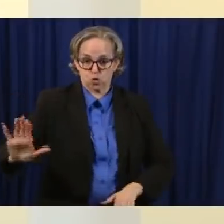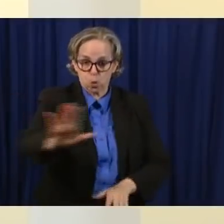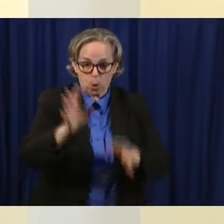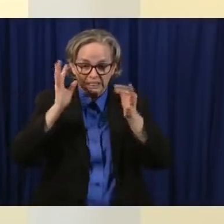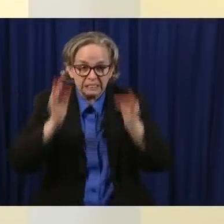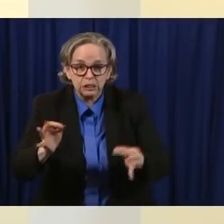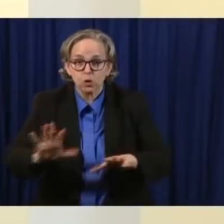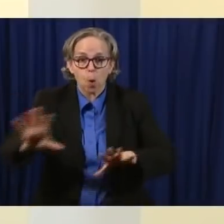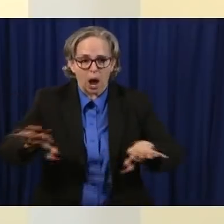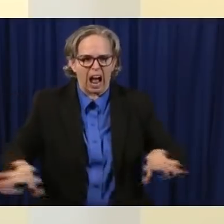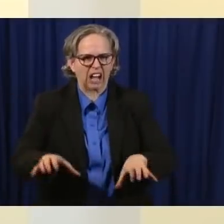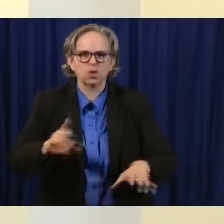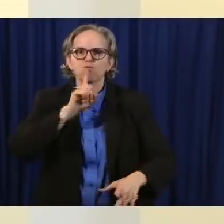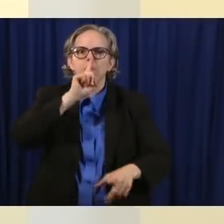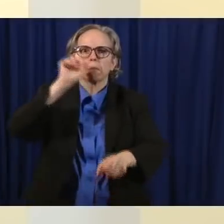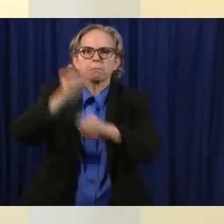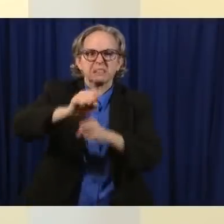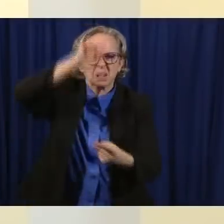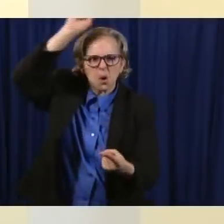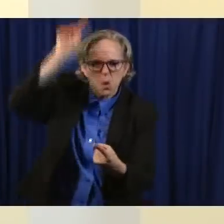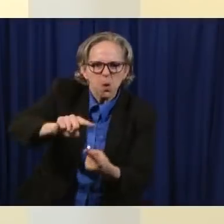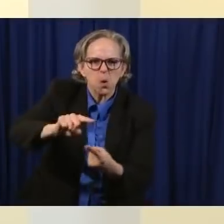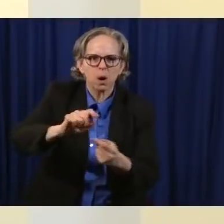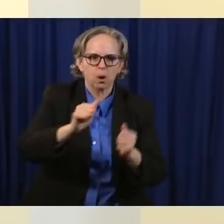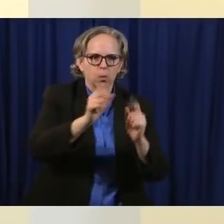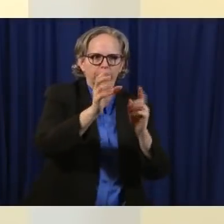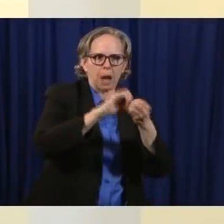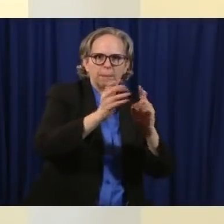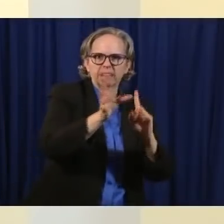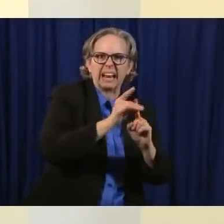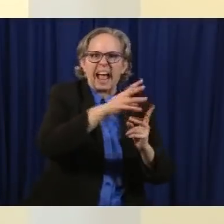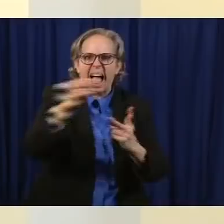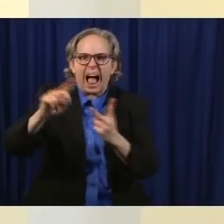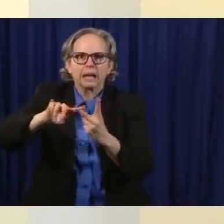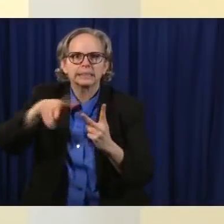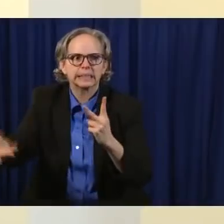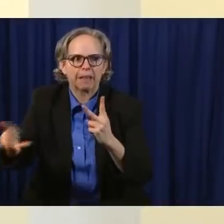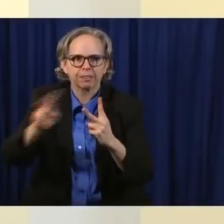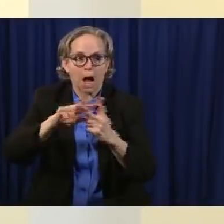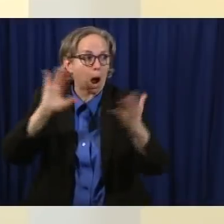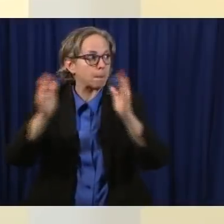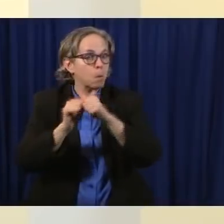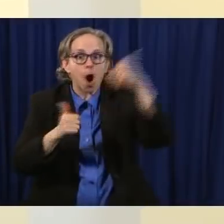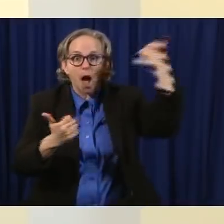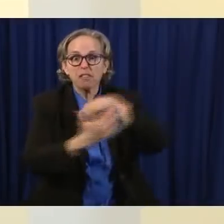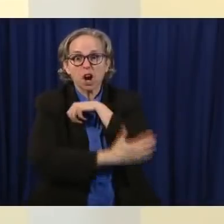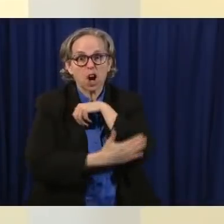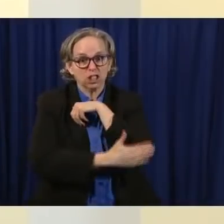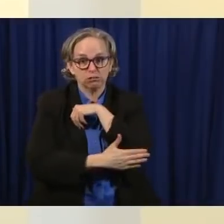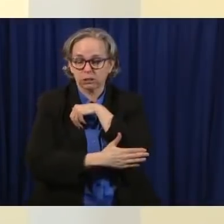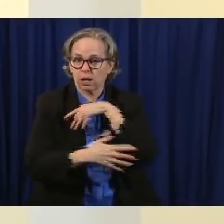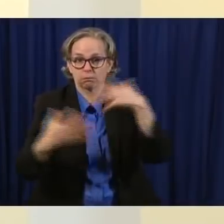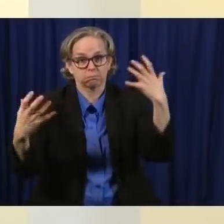EVEN LOOKING AROUND THE COUNTRY WHAT OHIO'S DID TOGETHER DRASTICALLY DECREASED OUR